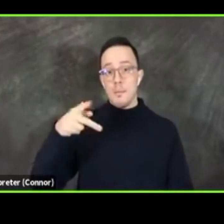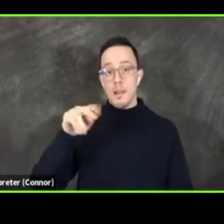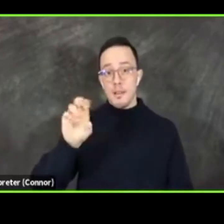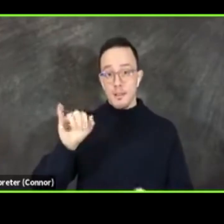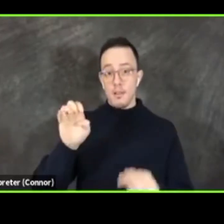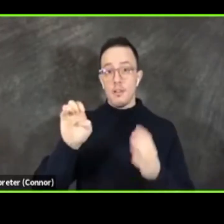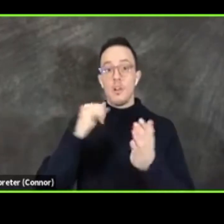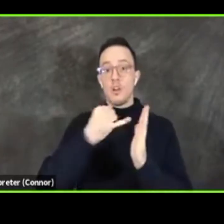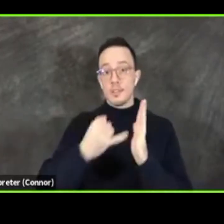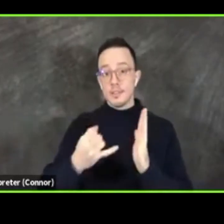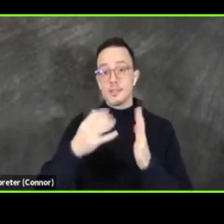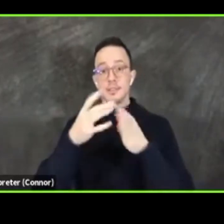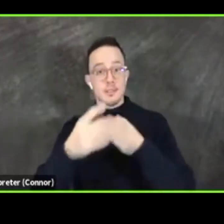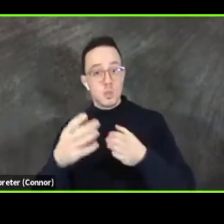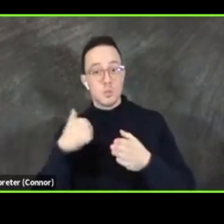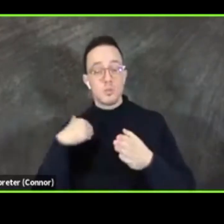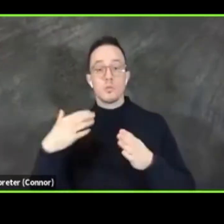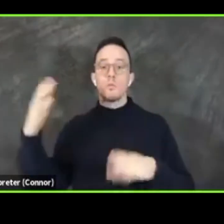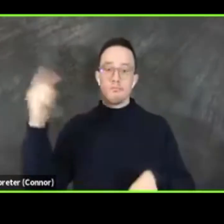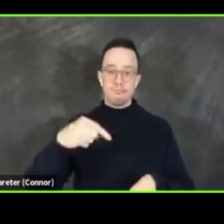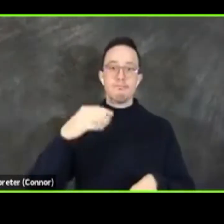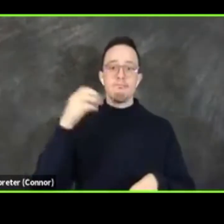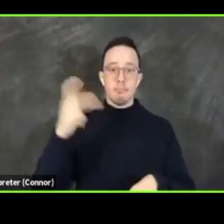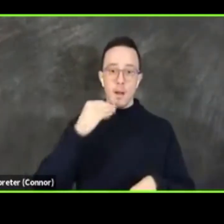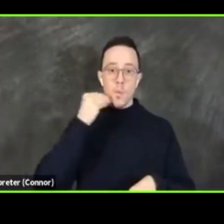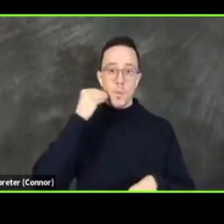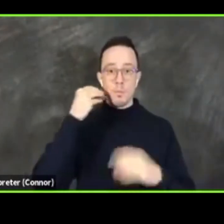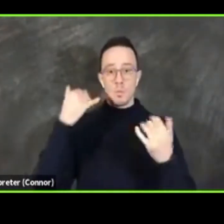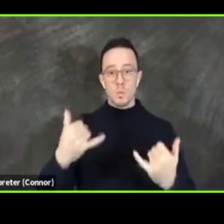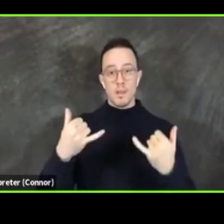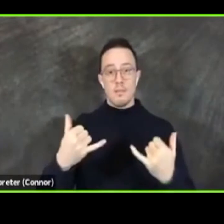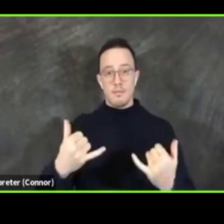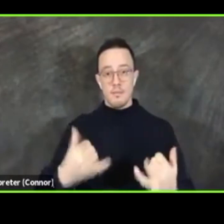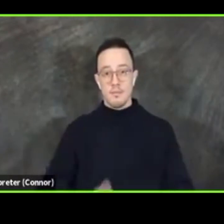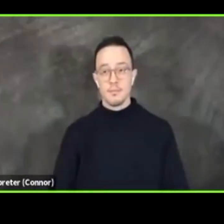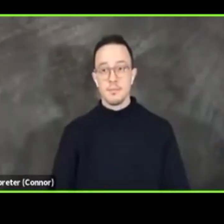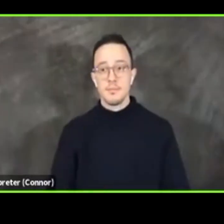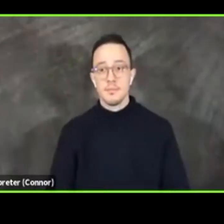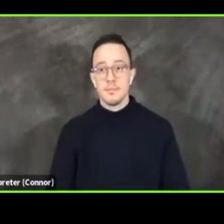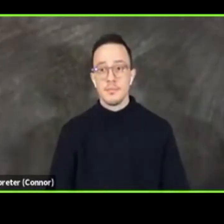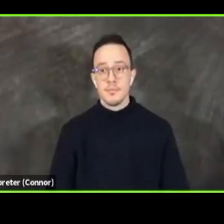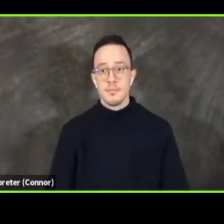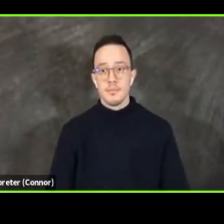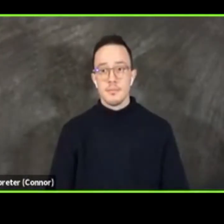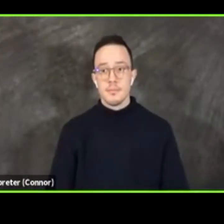TODAY. CURRENTLY, THERE ARE MANY EFFORTS IN PROCESS TO MOVE US BEYOND ACKNOWLEDGMENT AND INTO